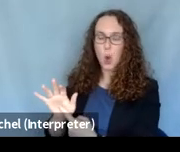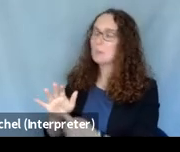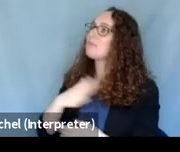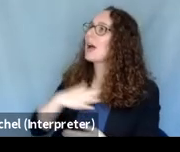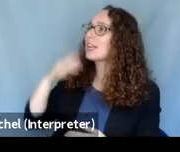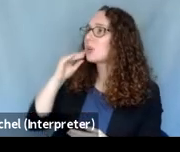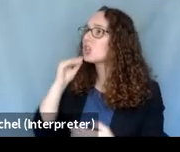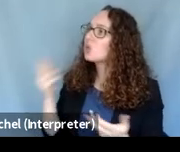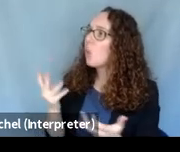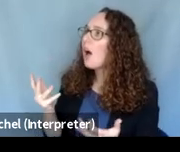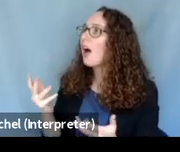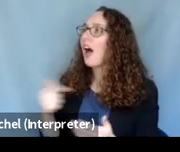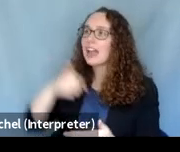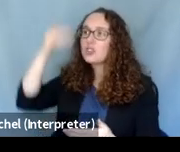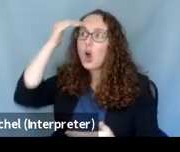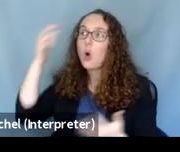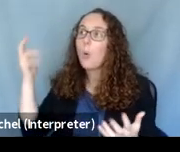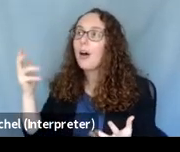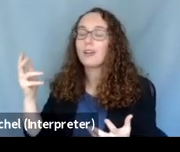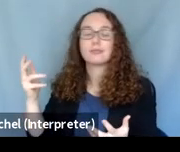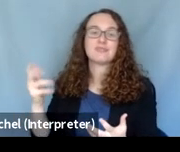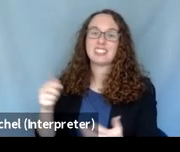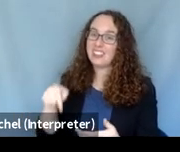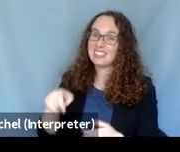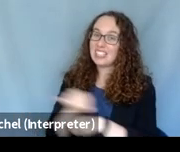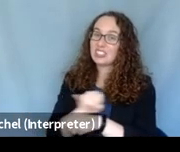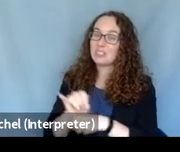It's a great opportunity. So we will have...